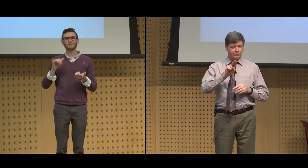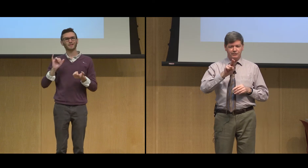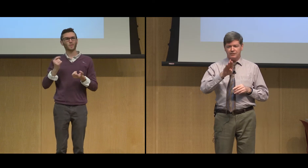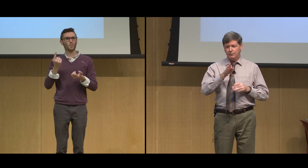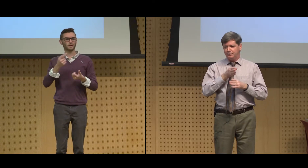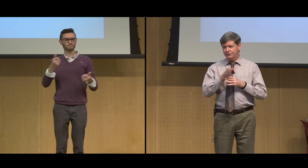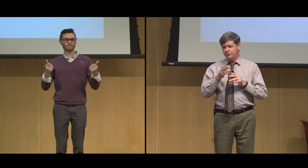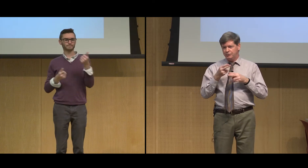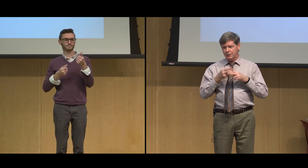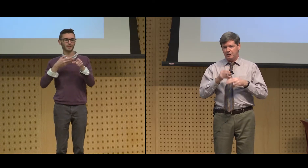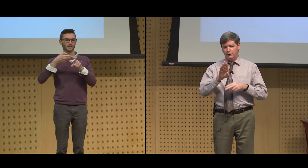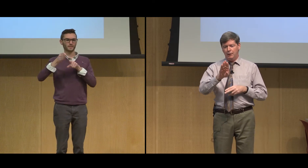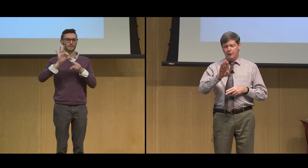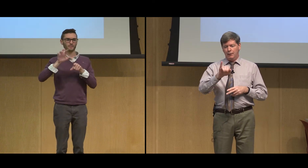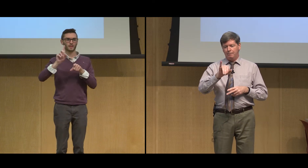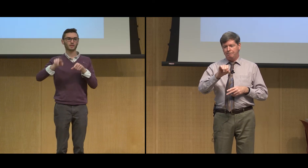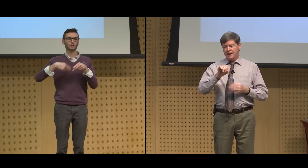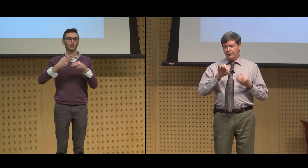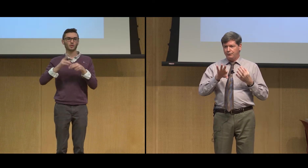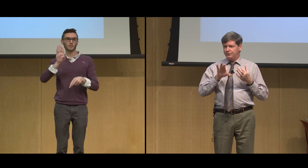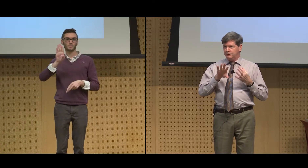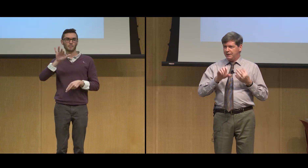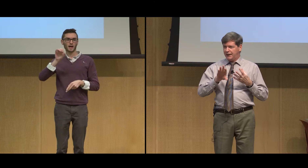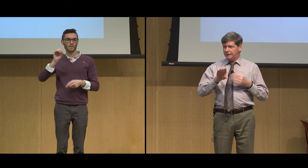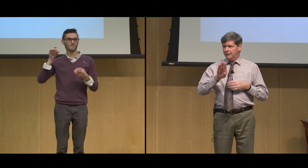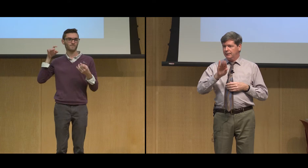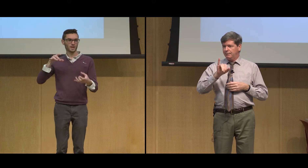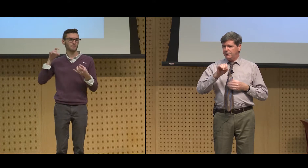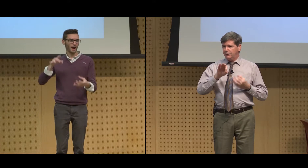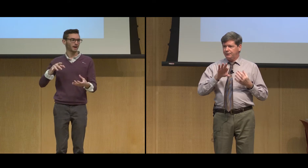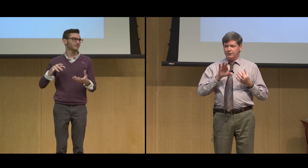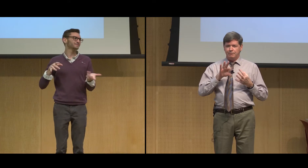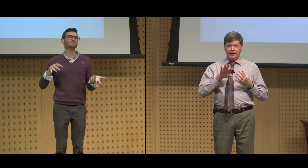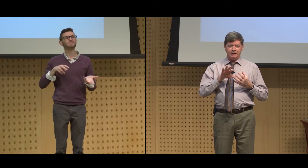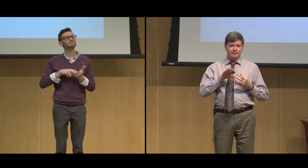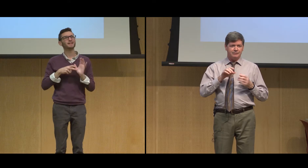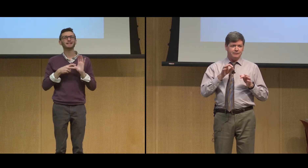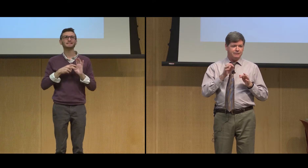in particular, in a sort of subfield called biofeedback.